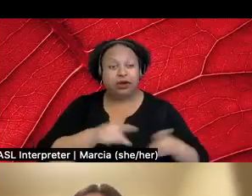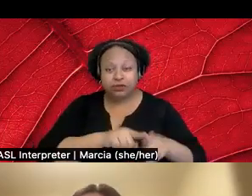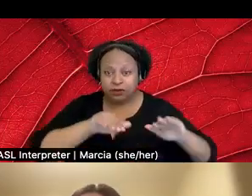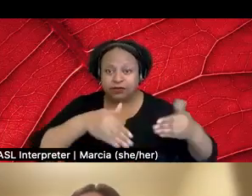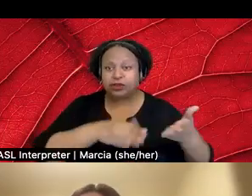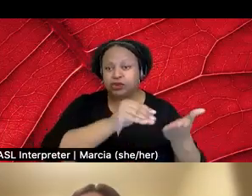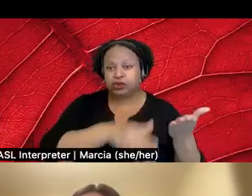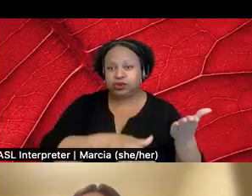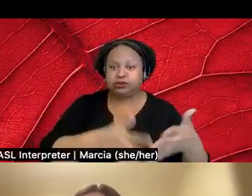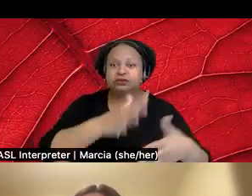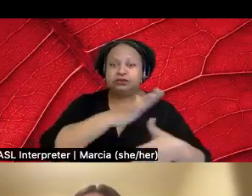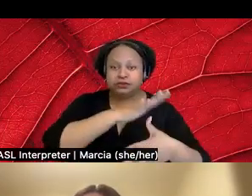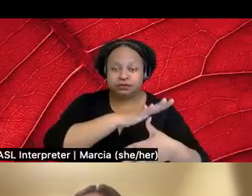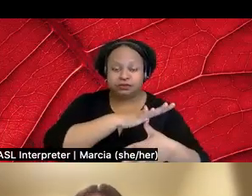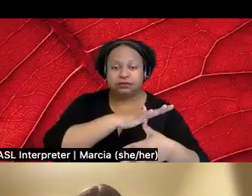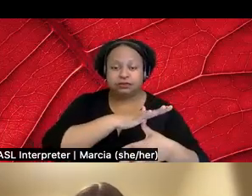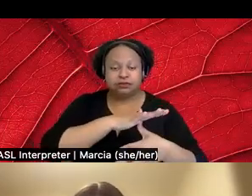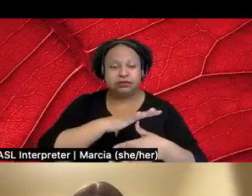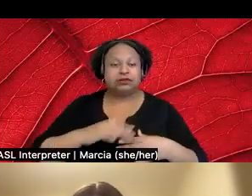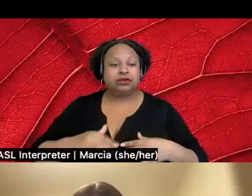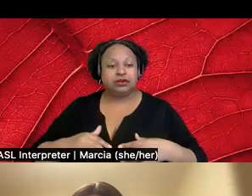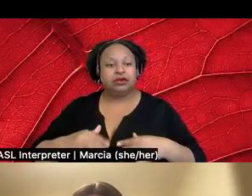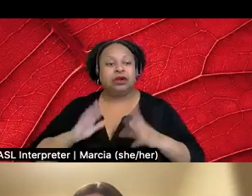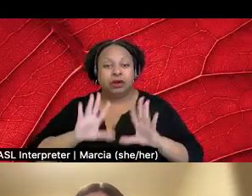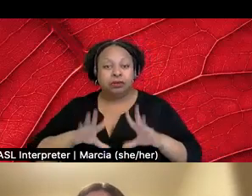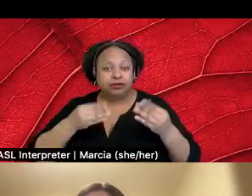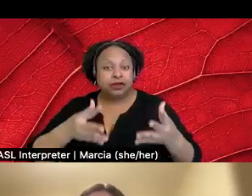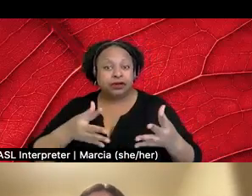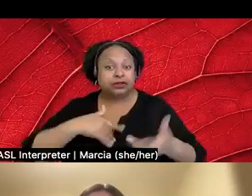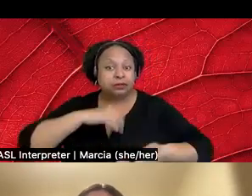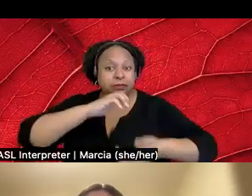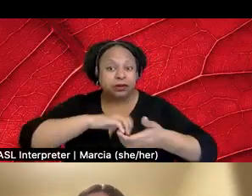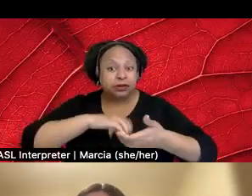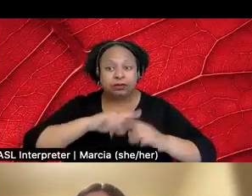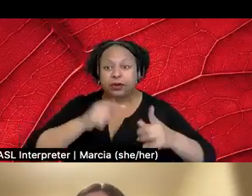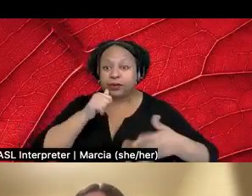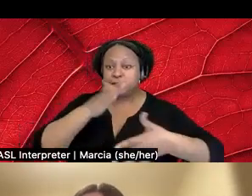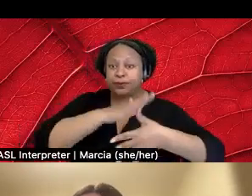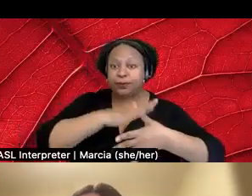The provider is a partner in the process, but the student remains the expert in the process.